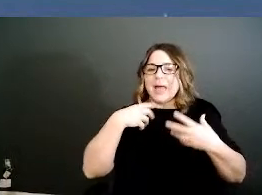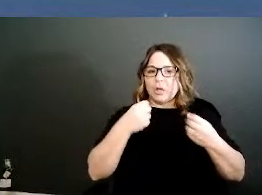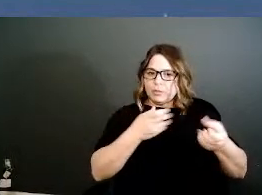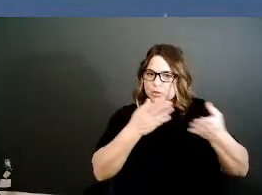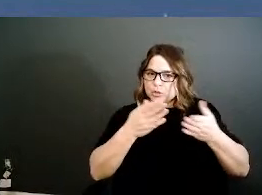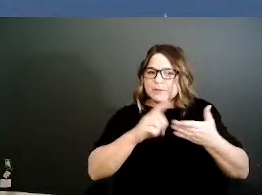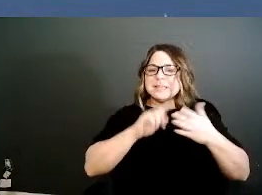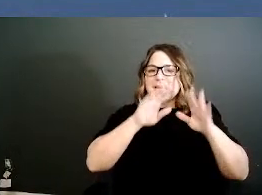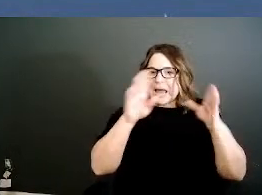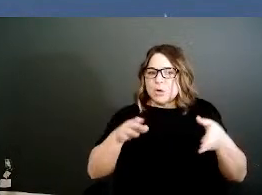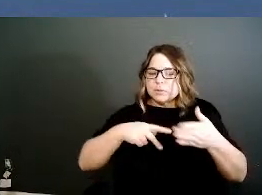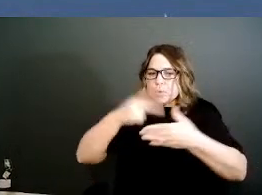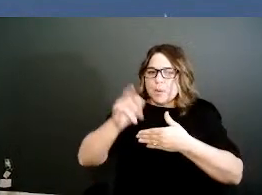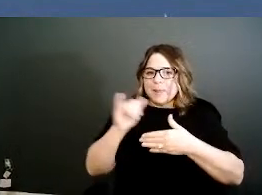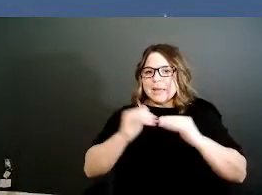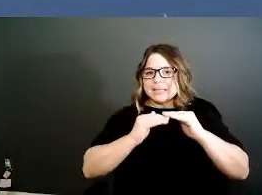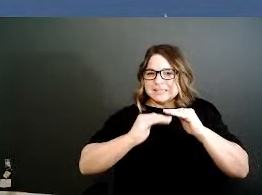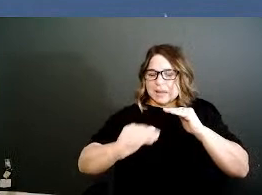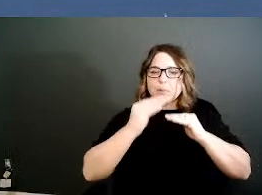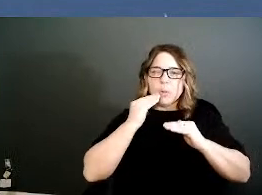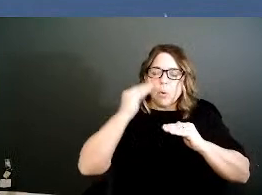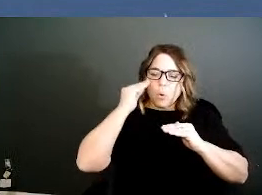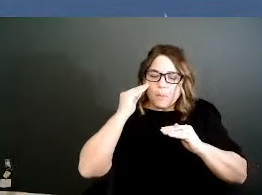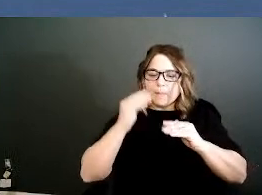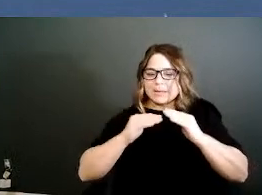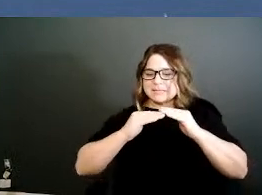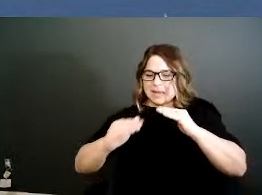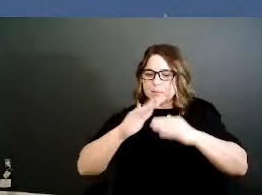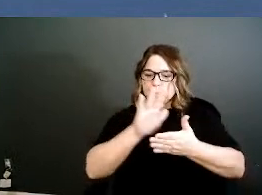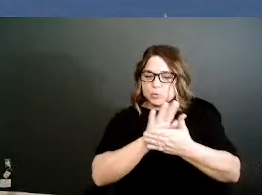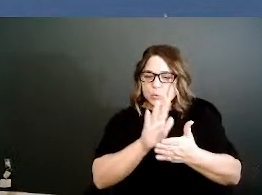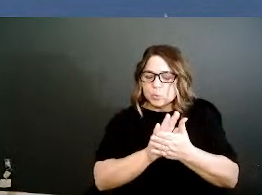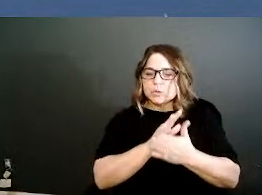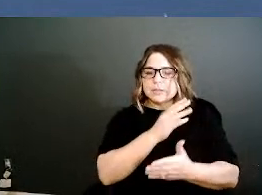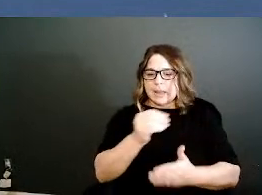THANK YOU. ≫ COUNCIL PRESIDENT THANK YOU.